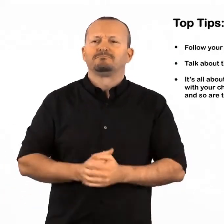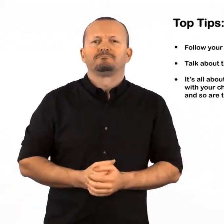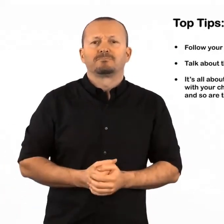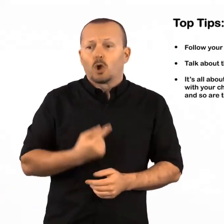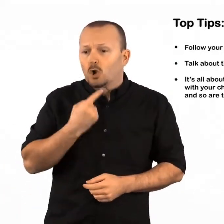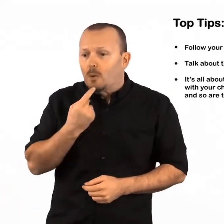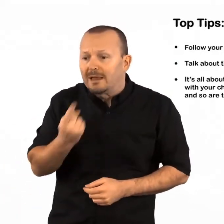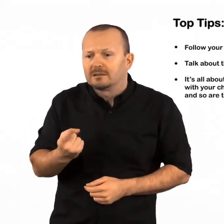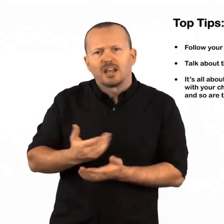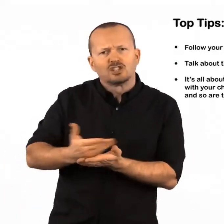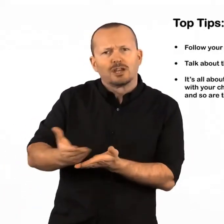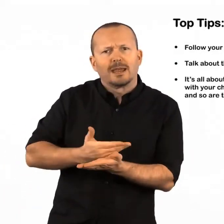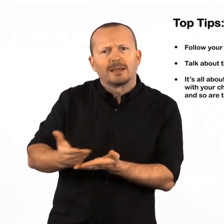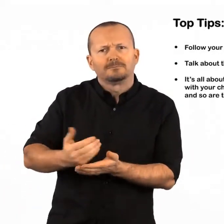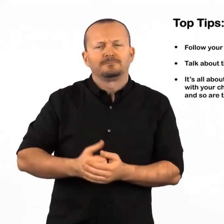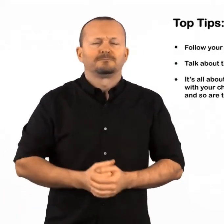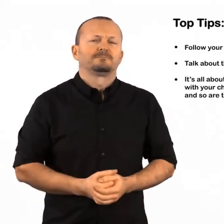Comment and share